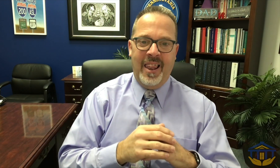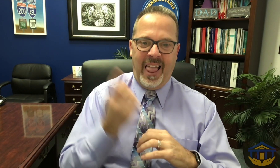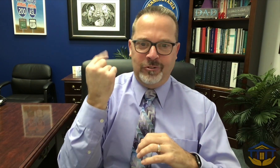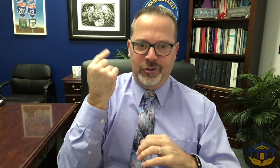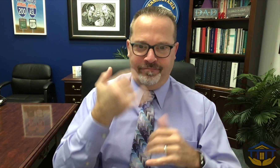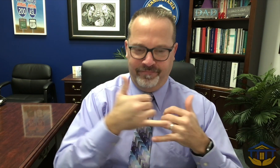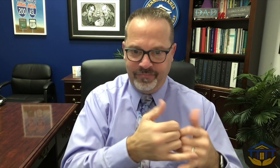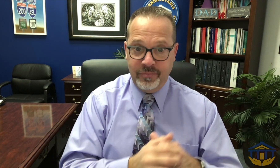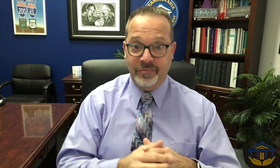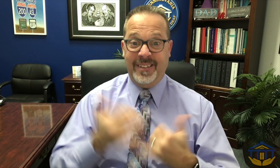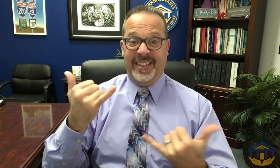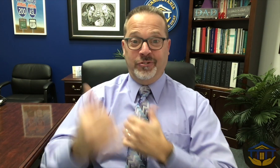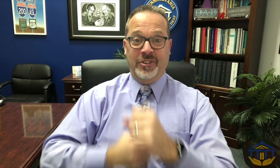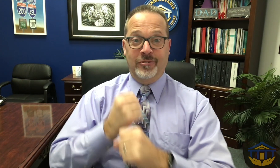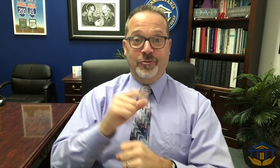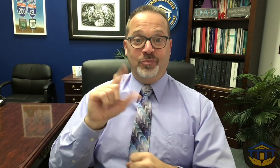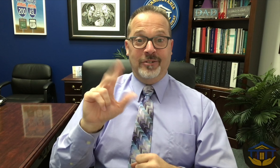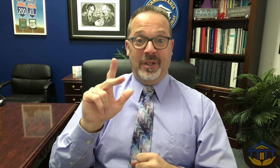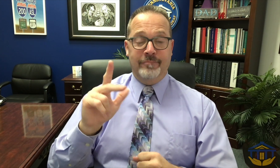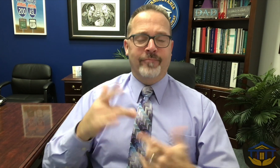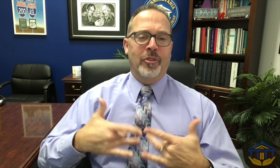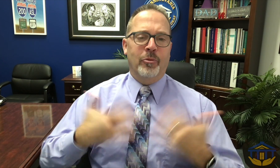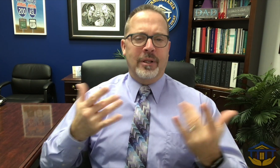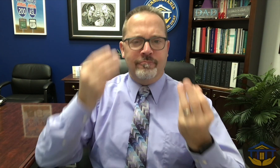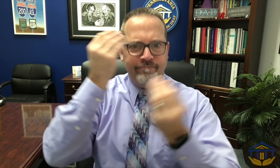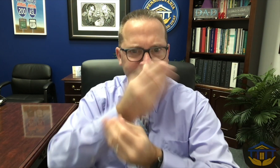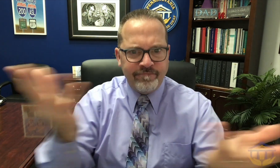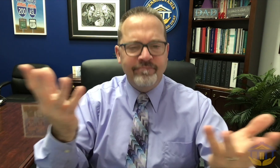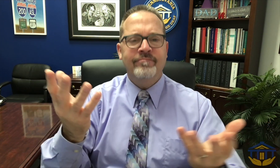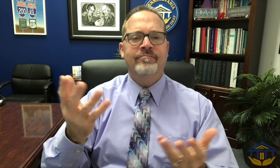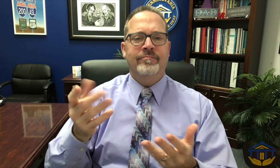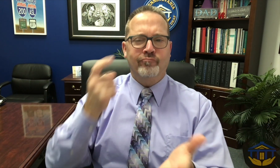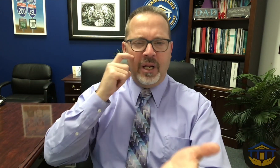at the Super Bowl last year. This year, for 2023, I am thrilled to share with you who we